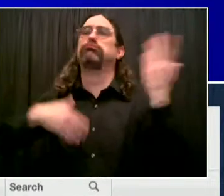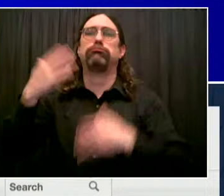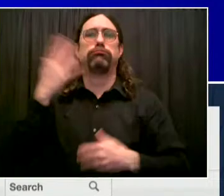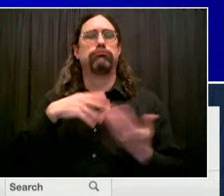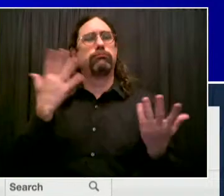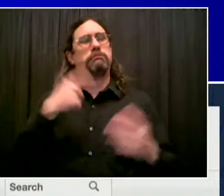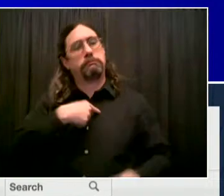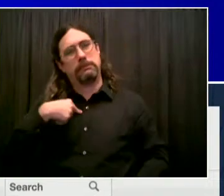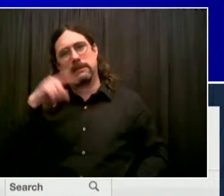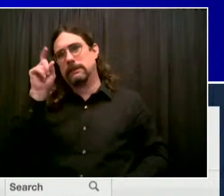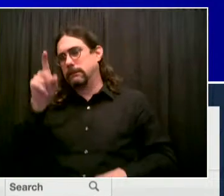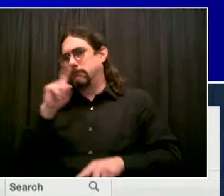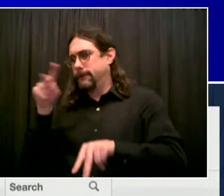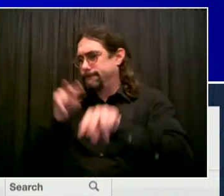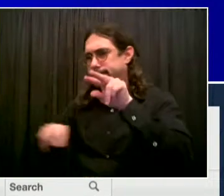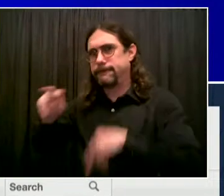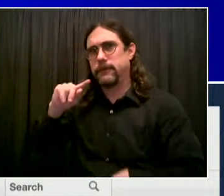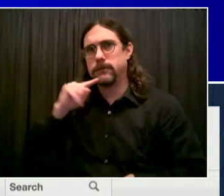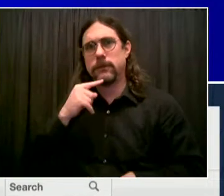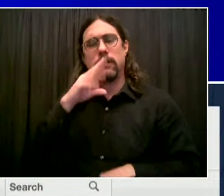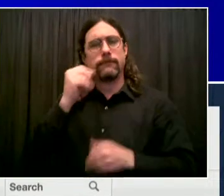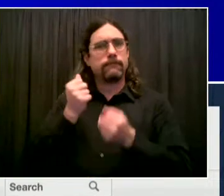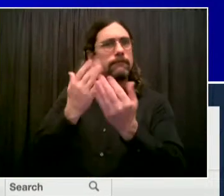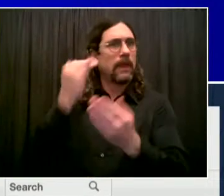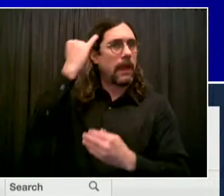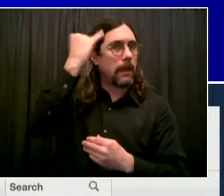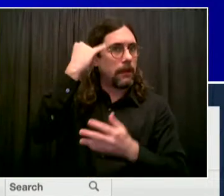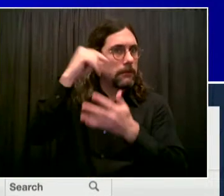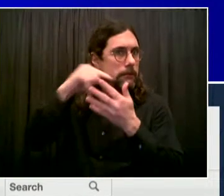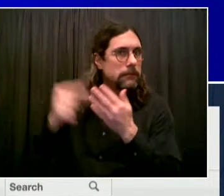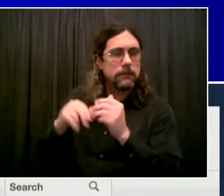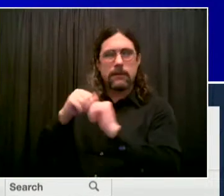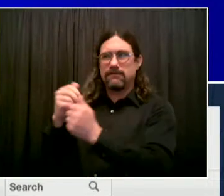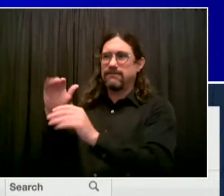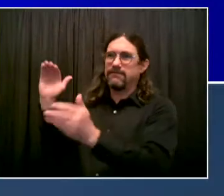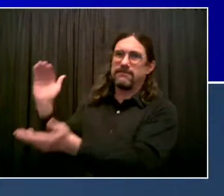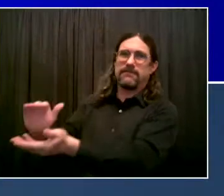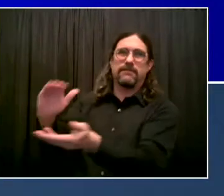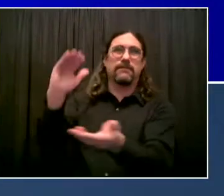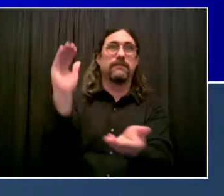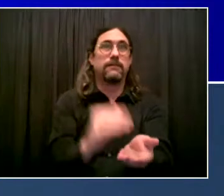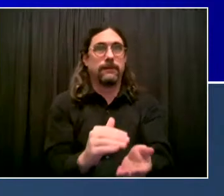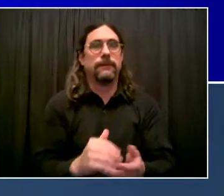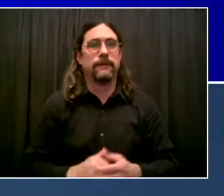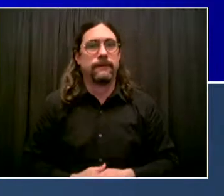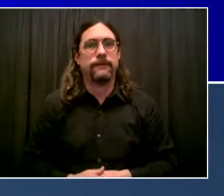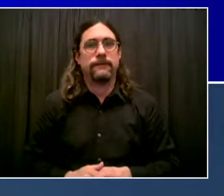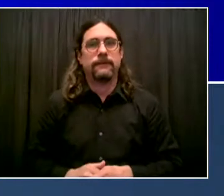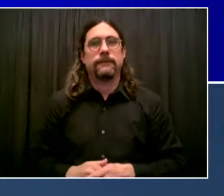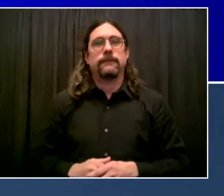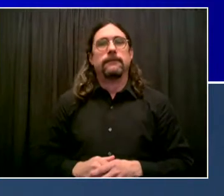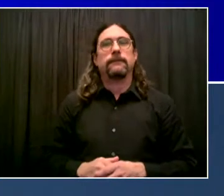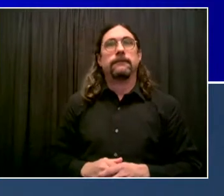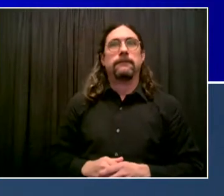PROPOSALS IN OUR REPORTS WOULD MAKE THE CHANGES WE NEED. FOR EXAMPLE, WE NEED TO CHANGE